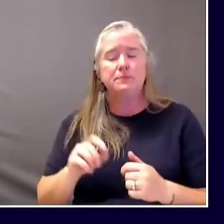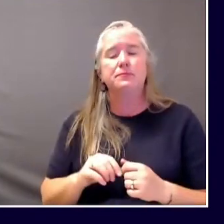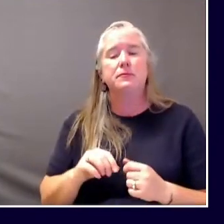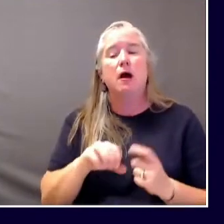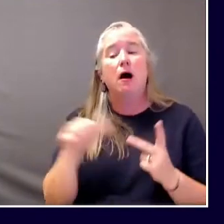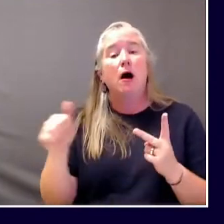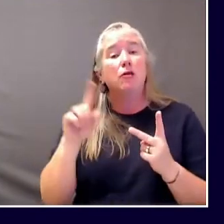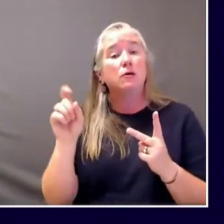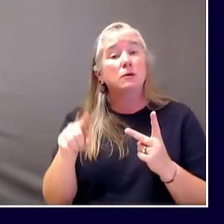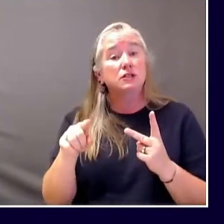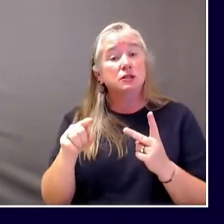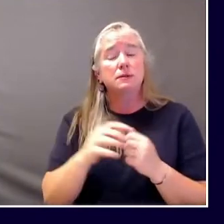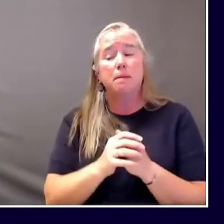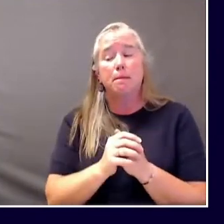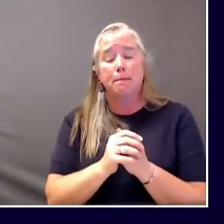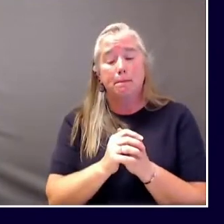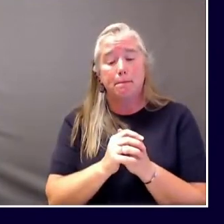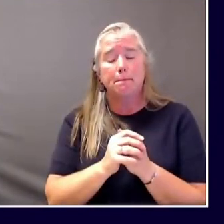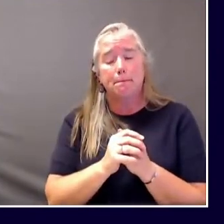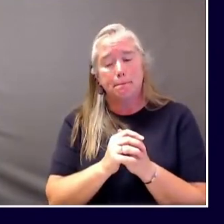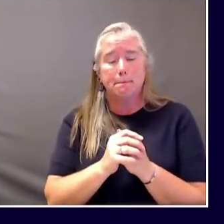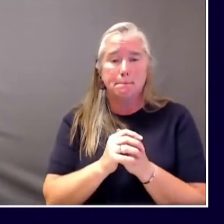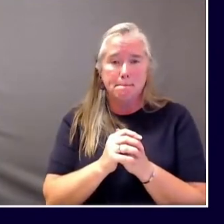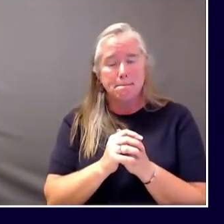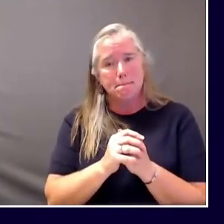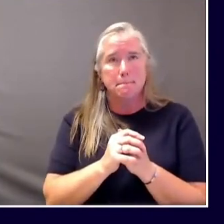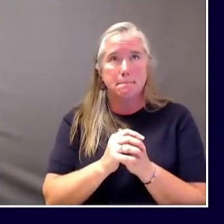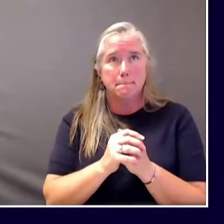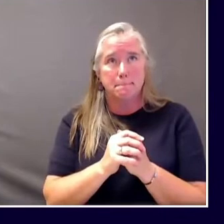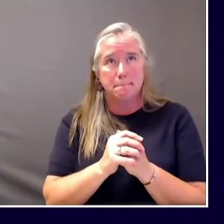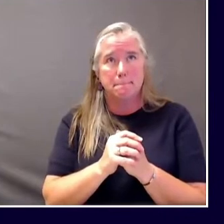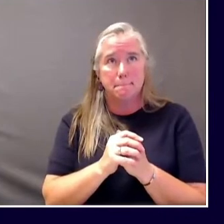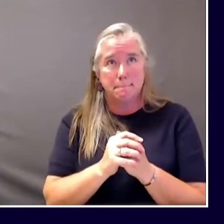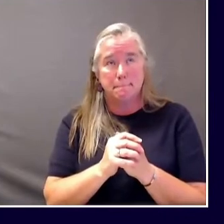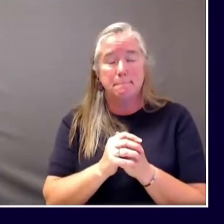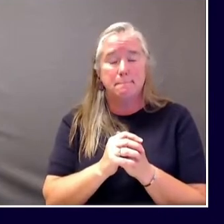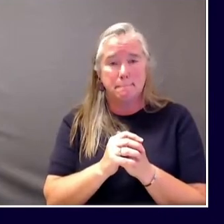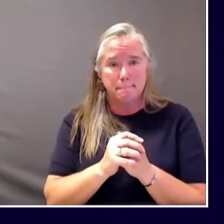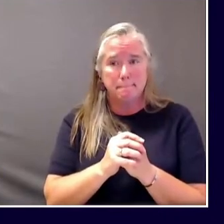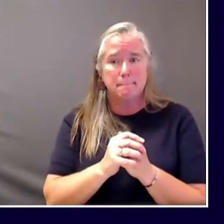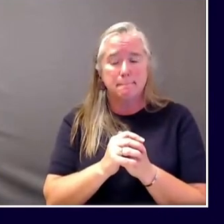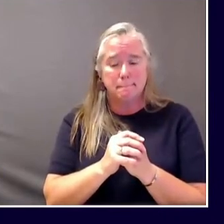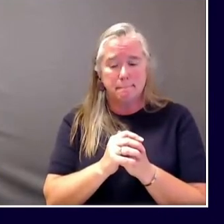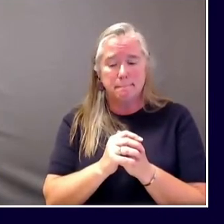would be good too